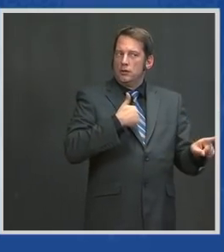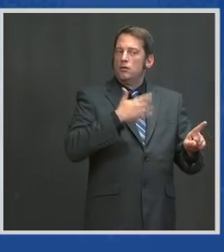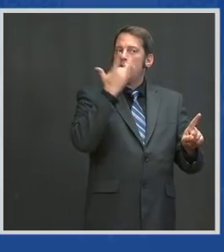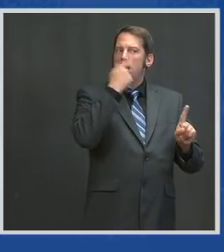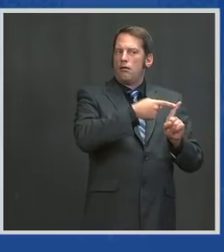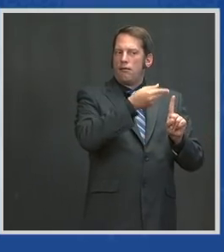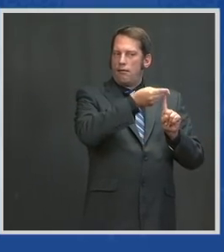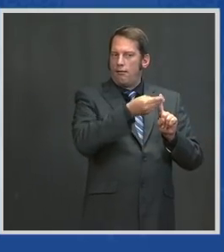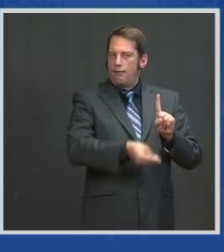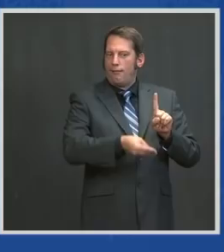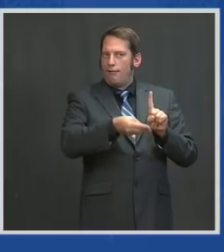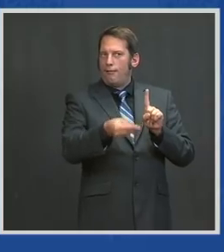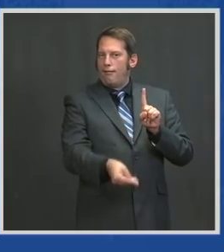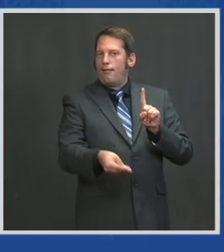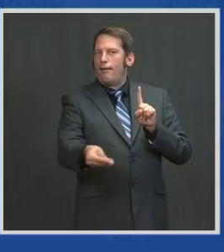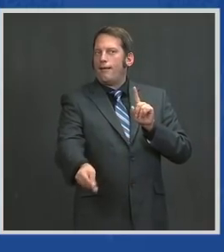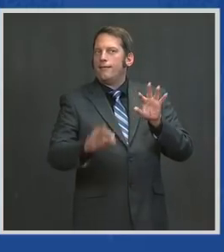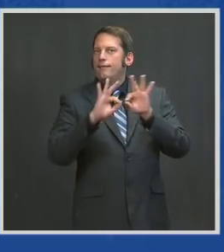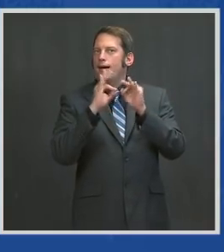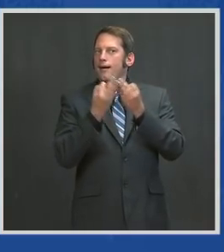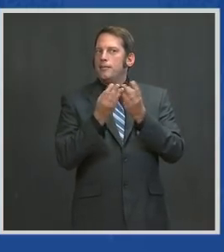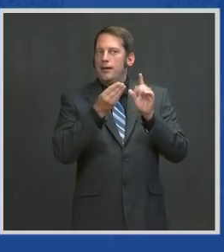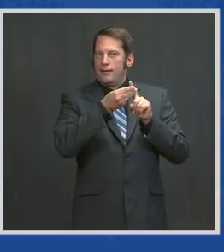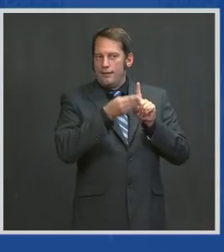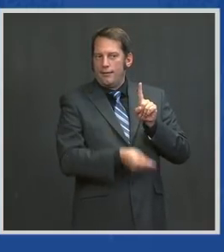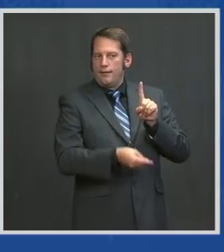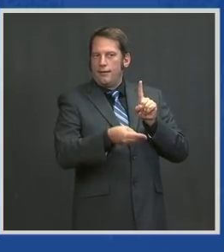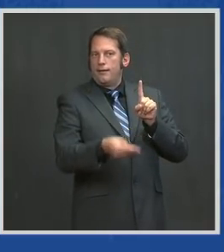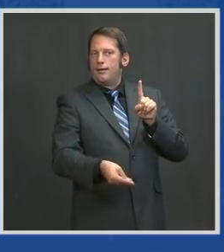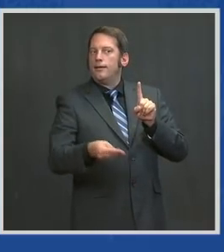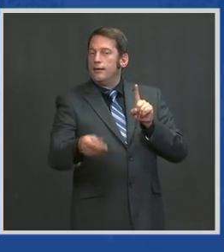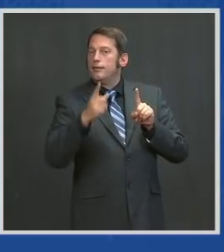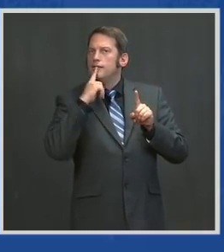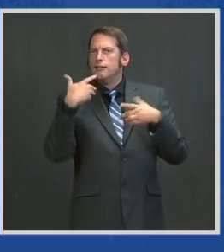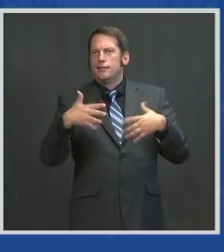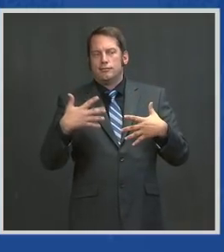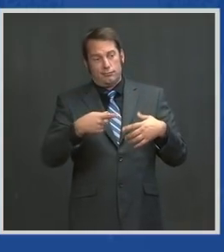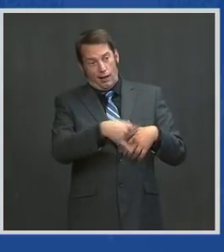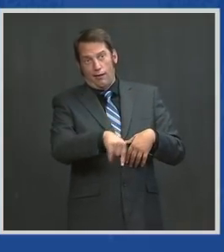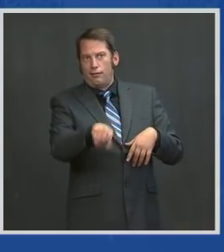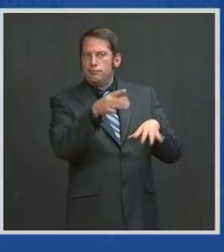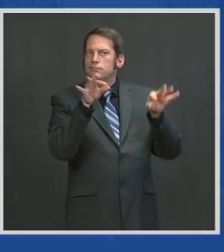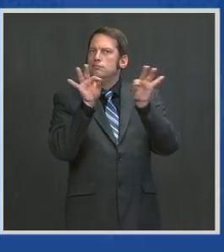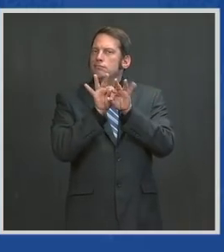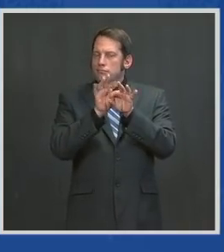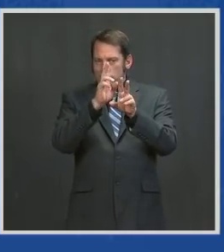see the honor, dignity and patriotism of military service.